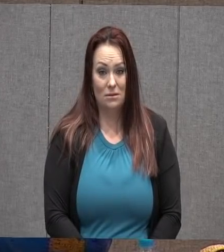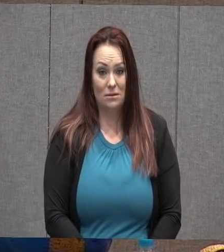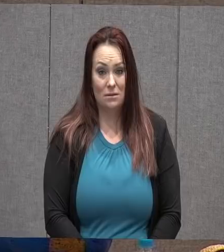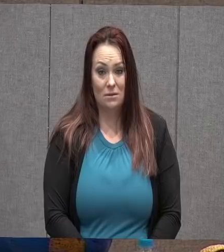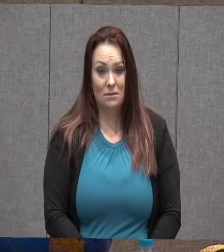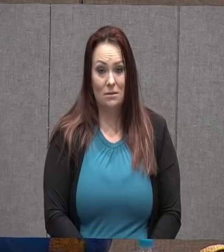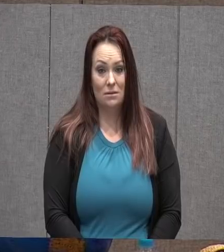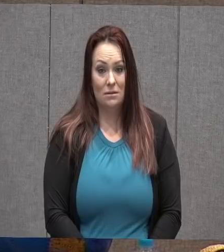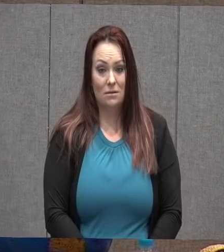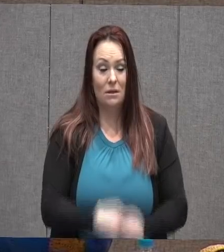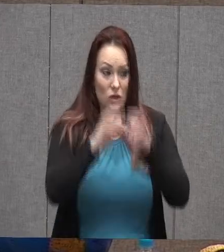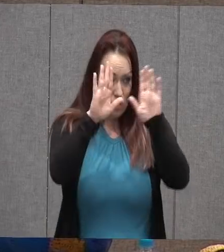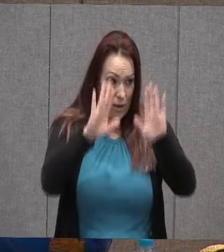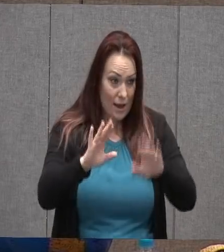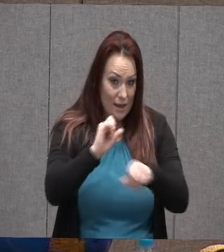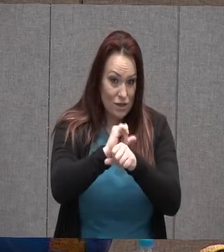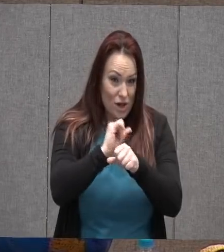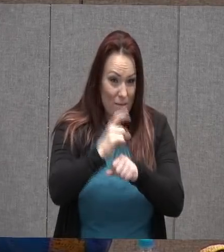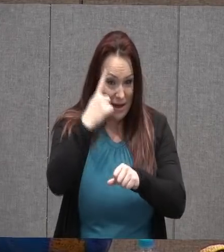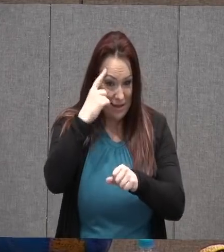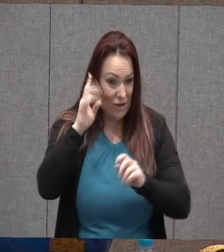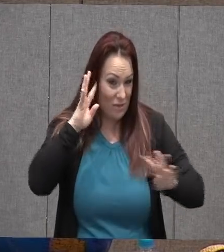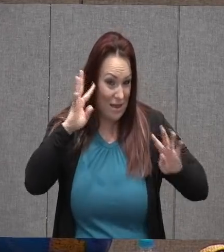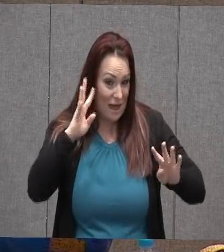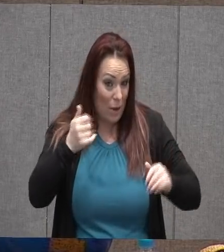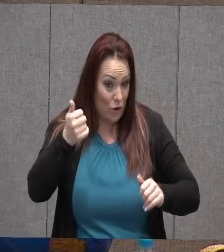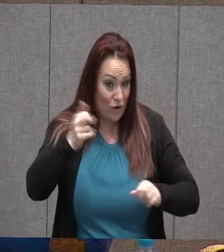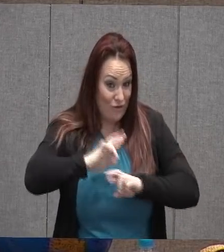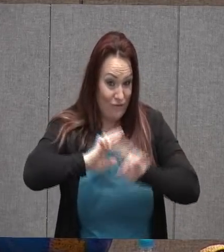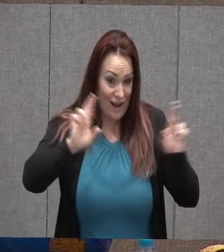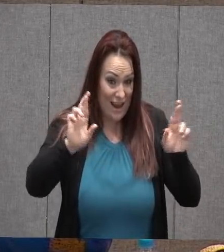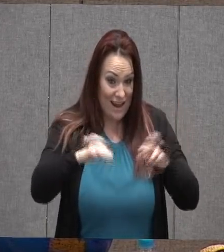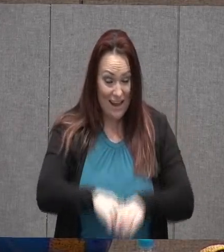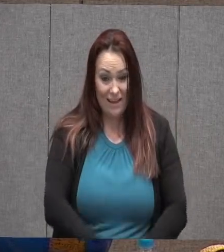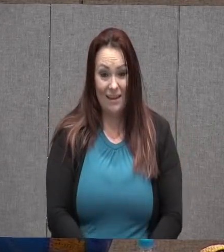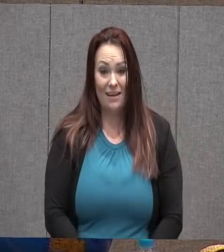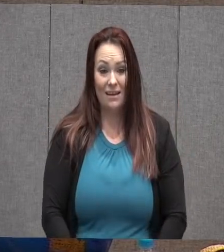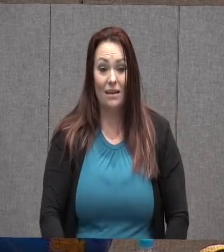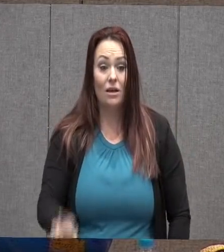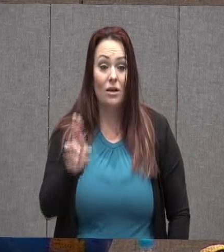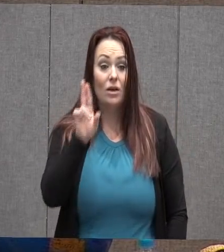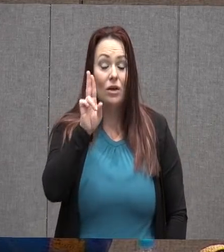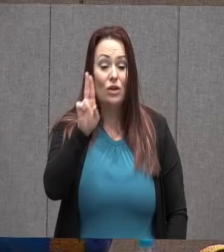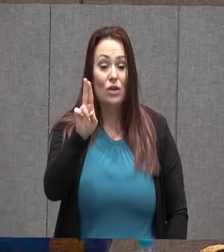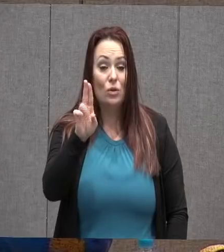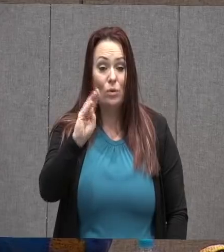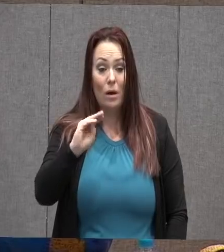Great job, I think you could be even a little bit louder, ready? U mule u.